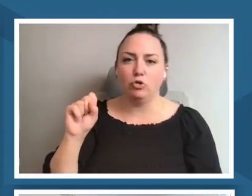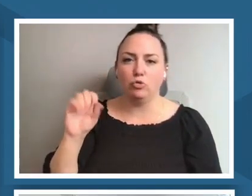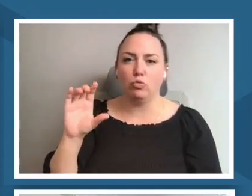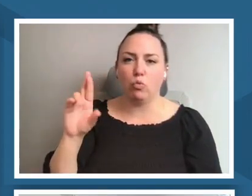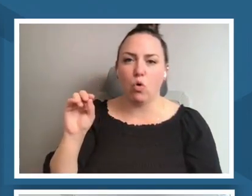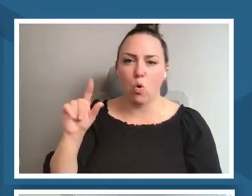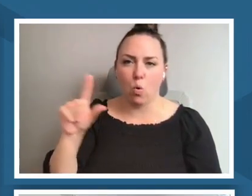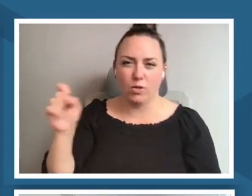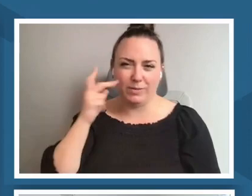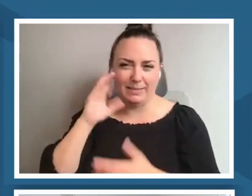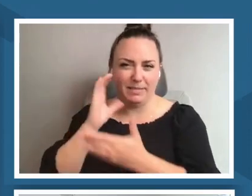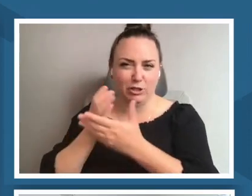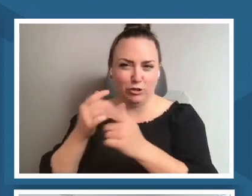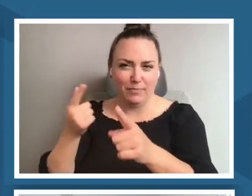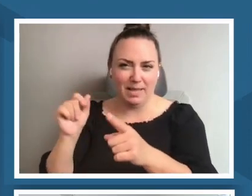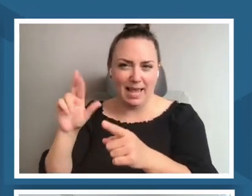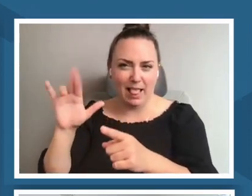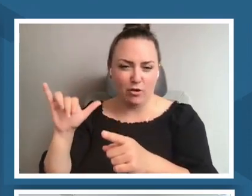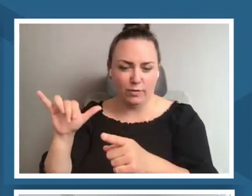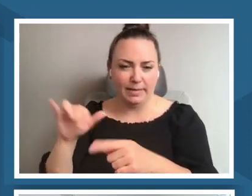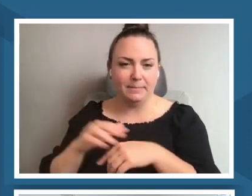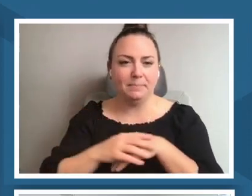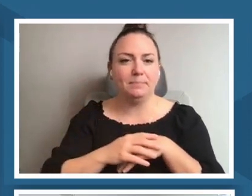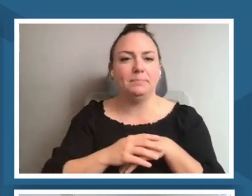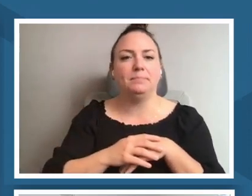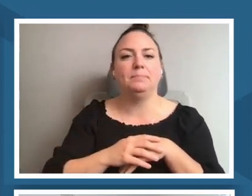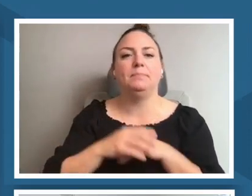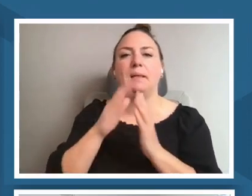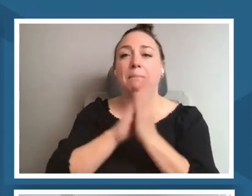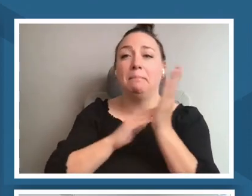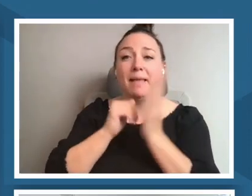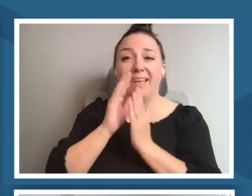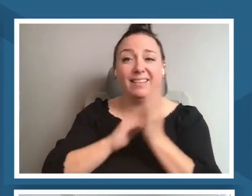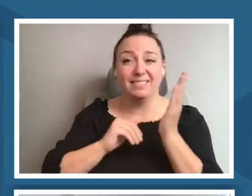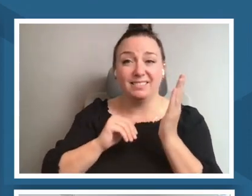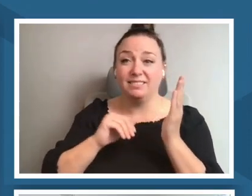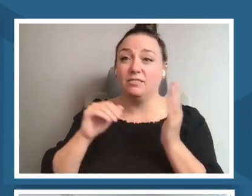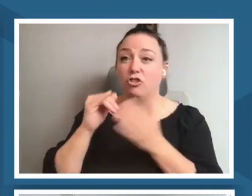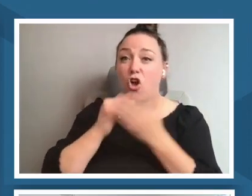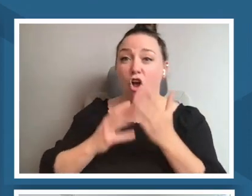it was paid on by the artist when he was